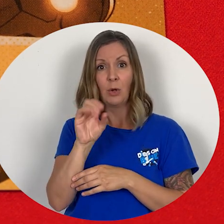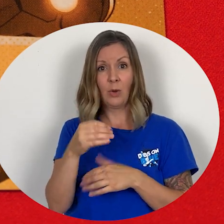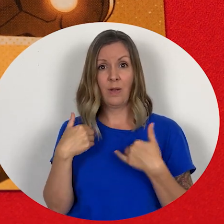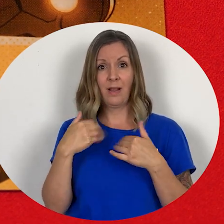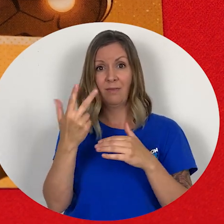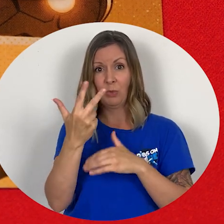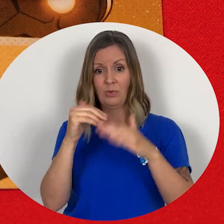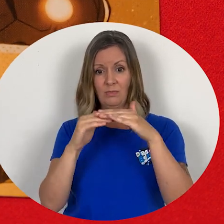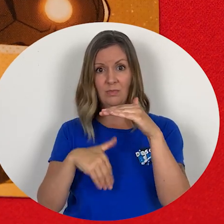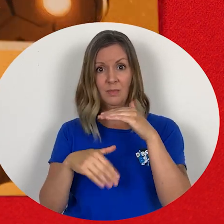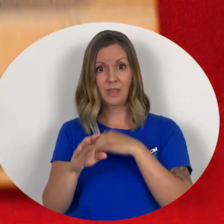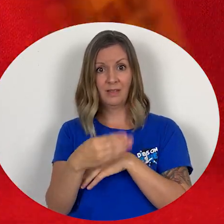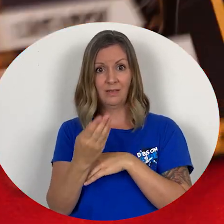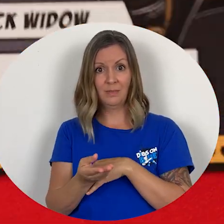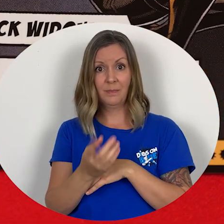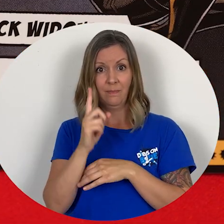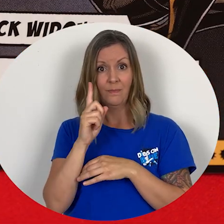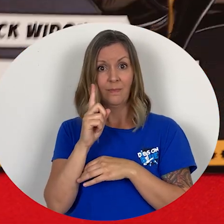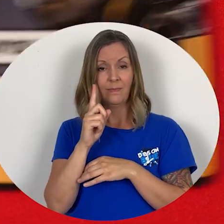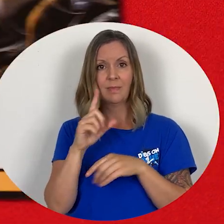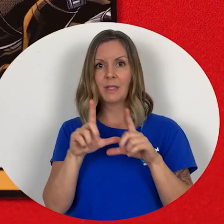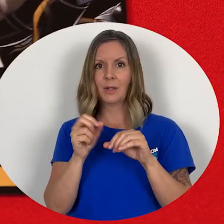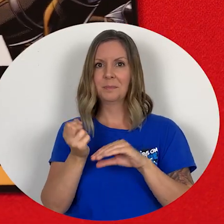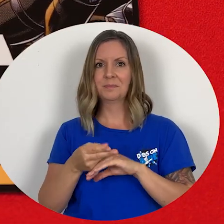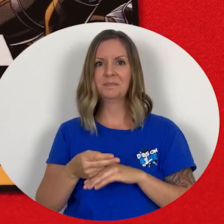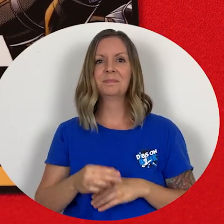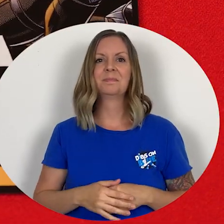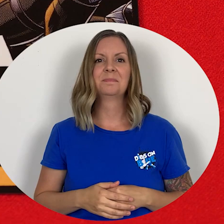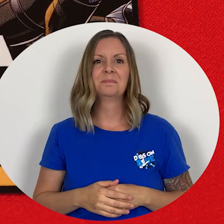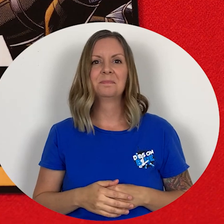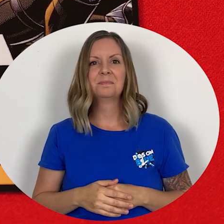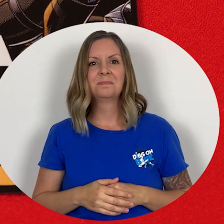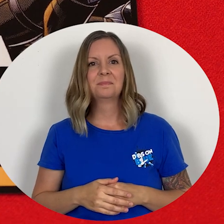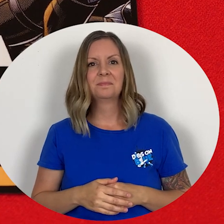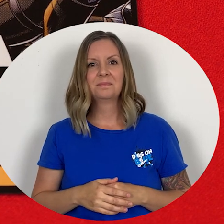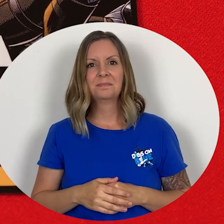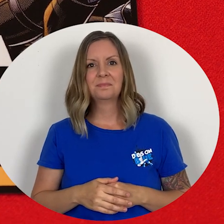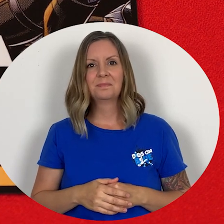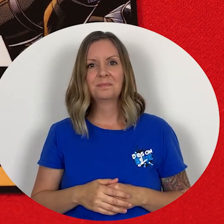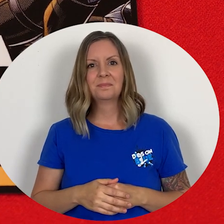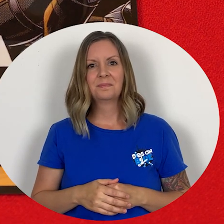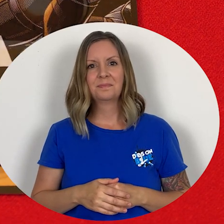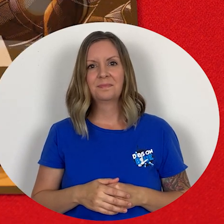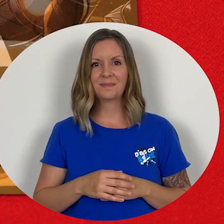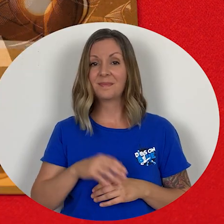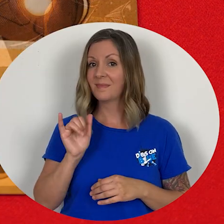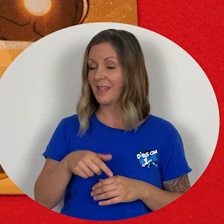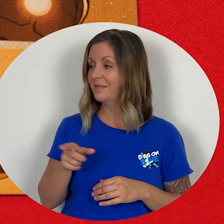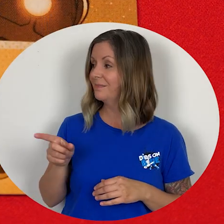a 3 or lower in their hand, as the player is here, that card is defeated. The Soul Stone